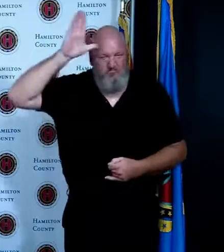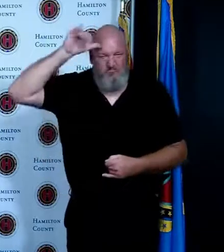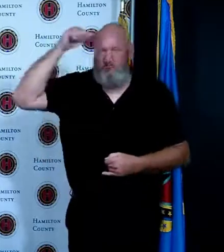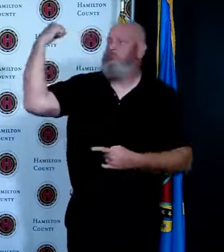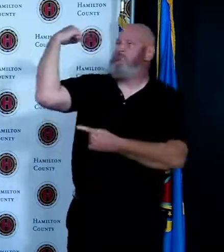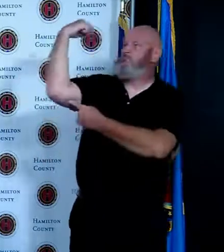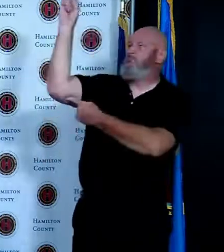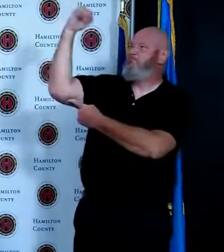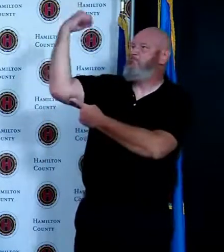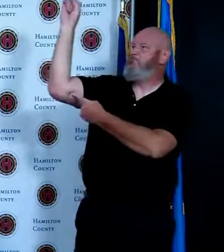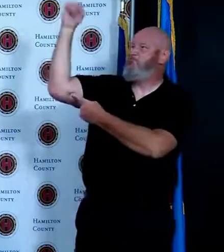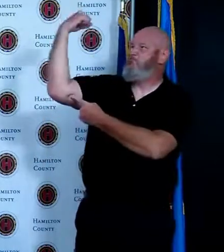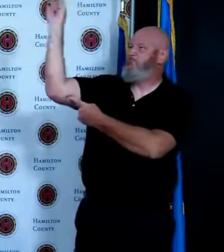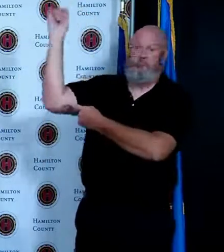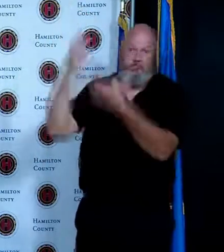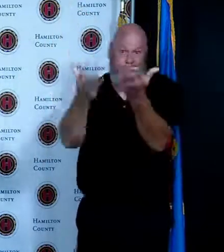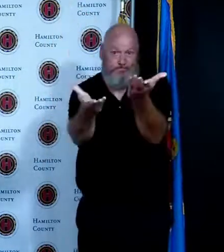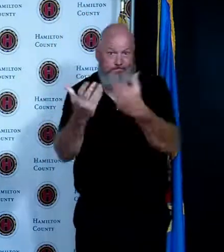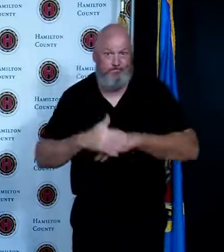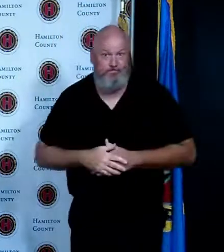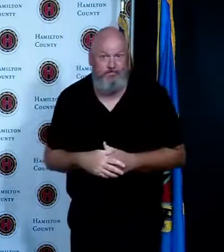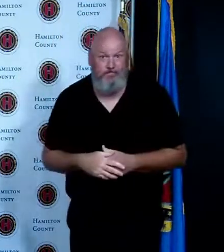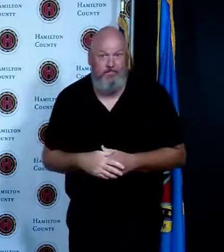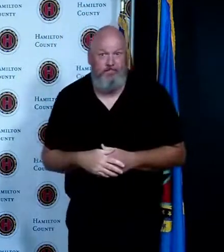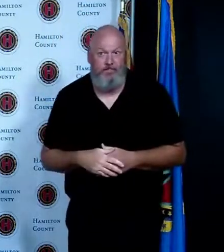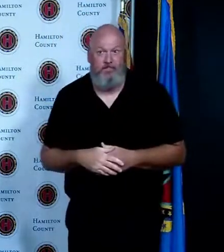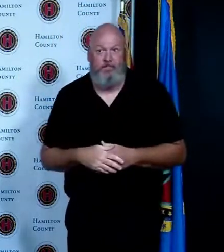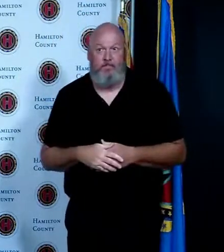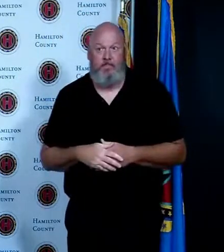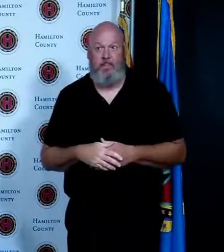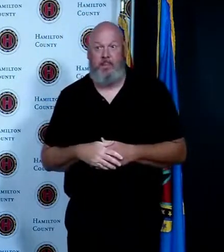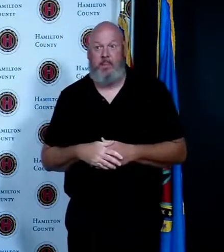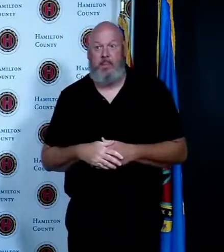the other piece is that some communities are hard to reach when it comes to